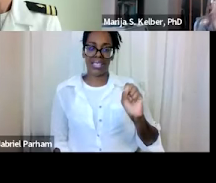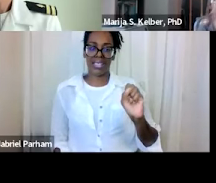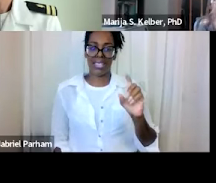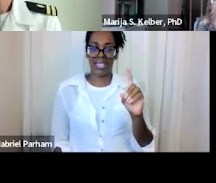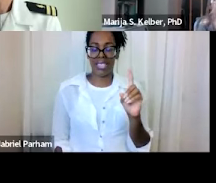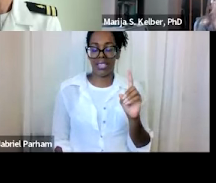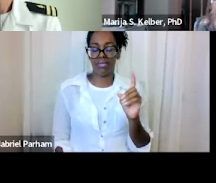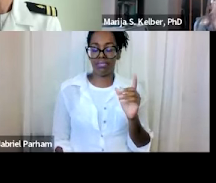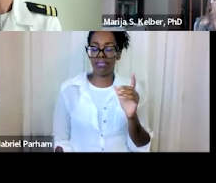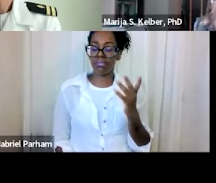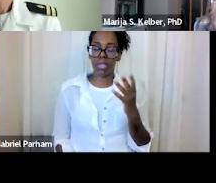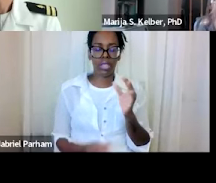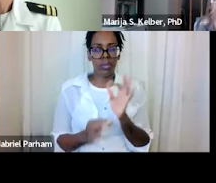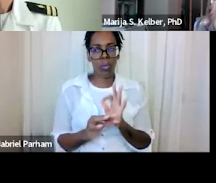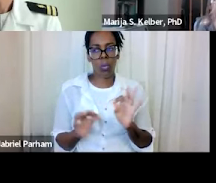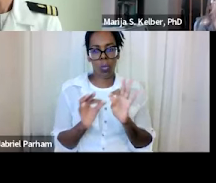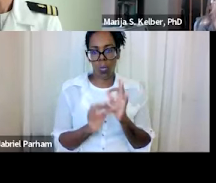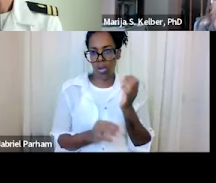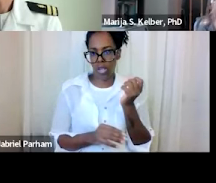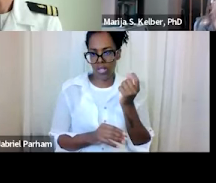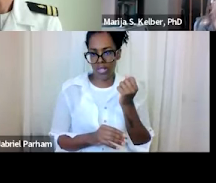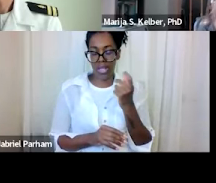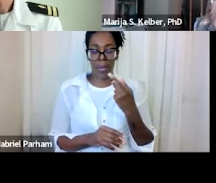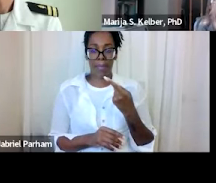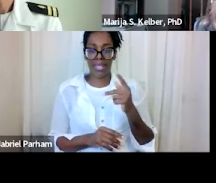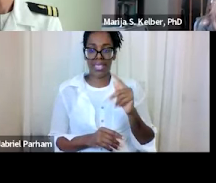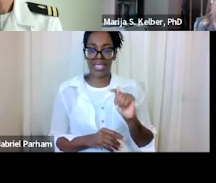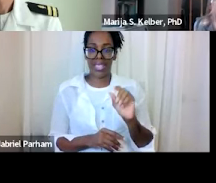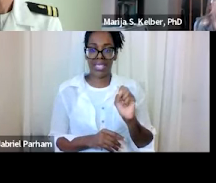It's really important to understand that PTSD is a clinical diagnosis